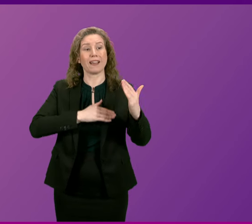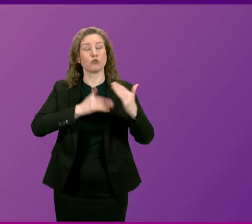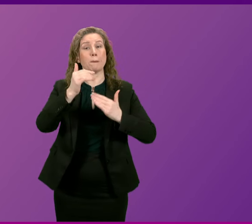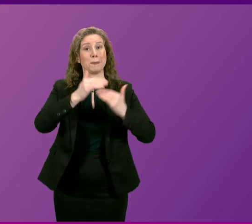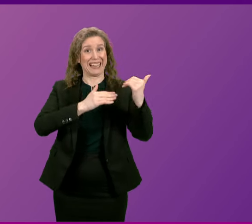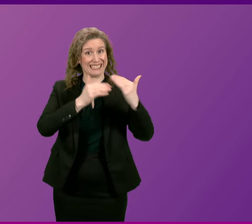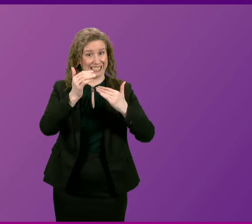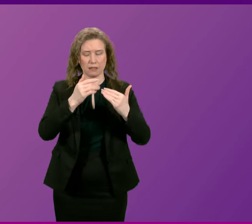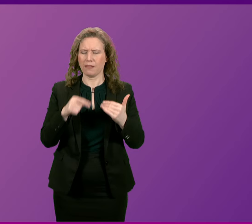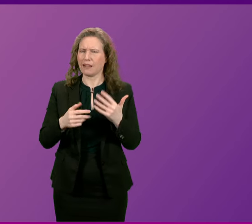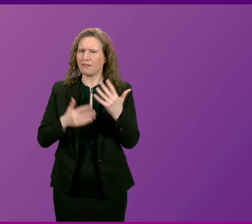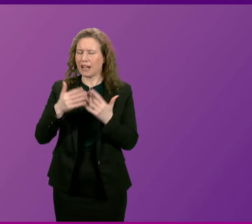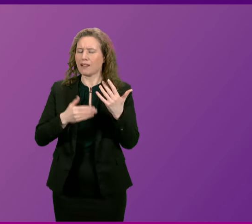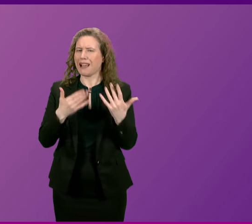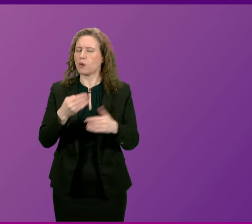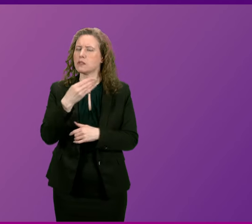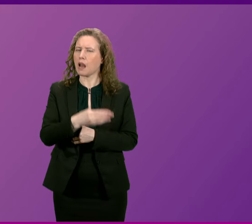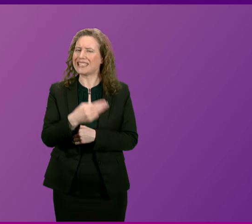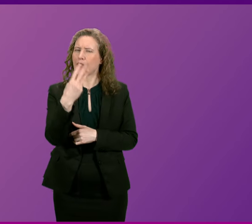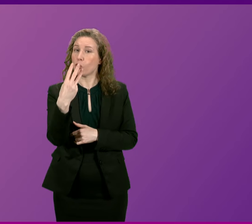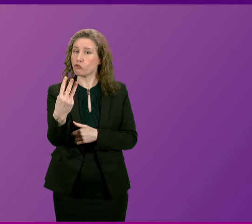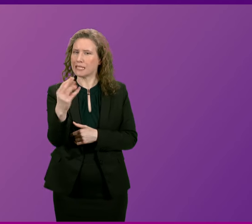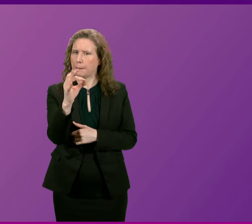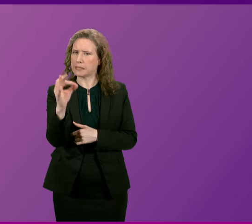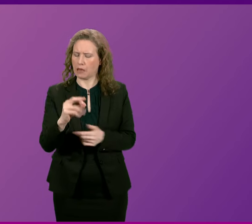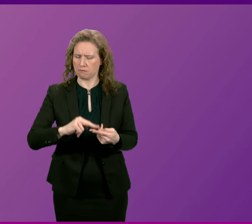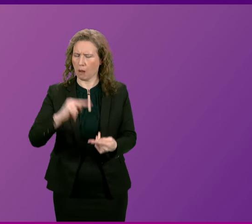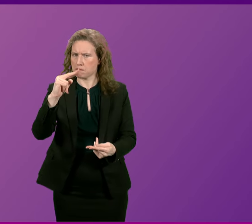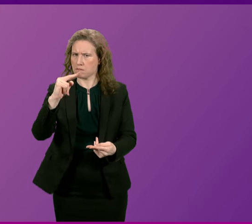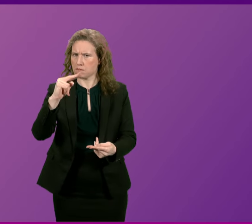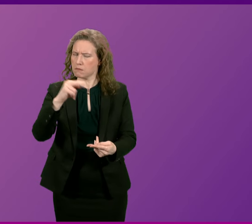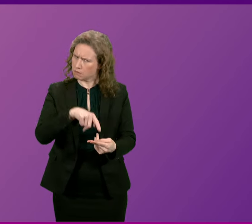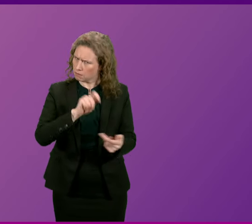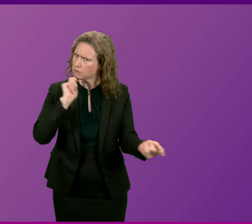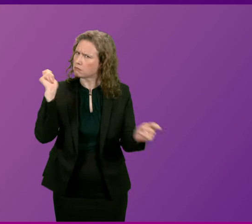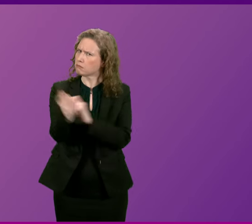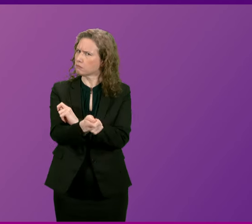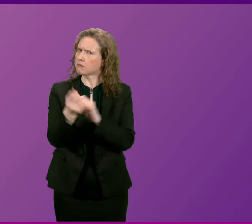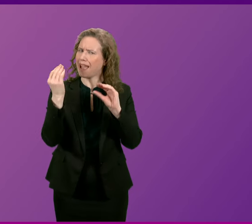That figure today is 93 per cent. There has been a transformation of the education estate